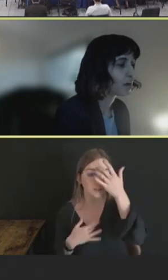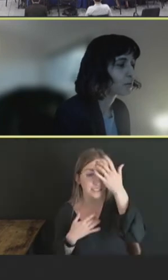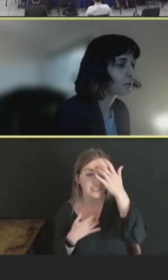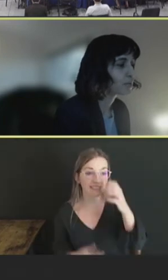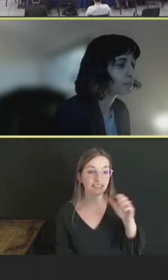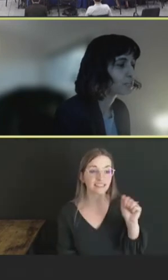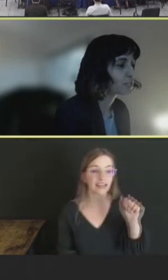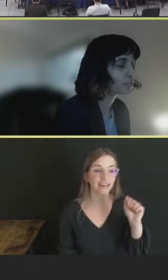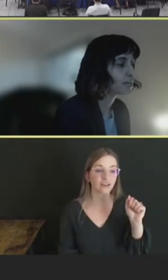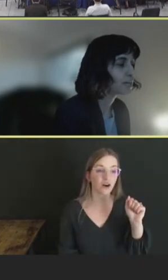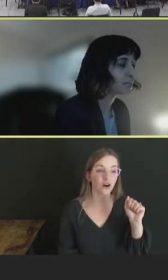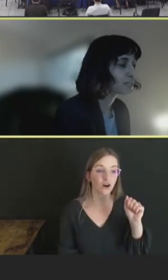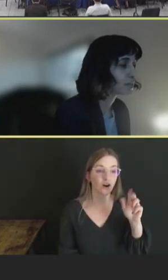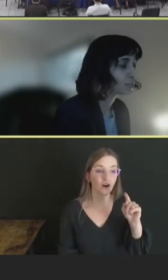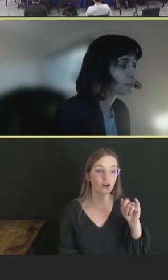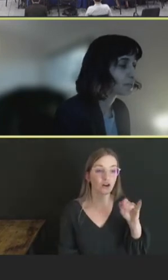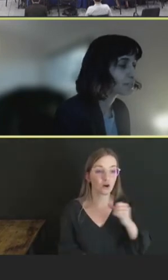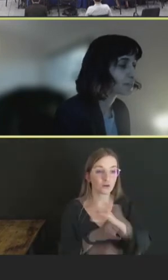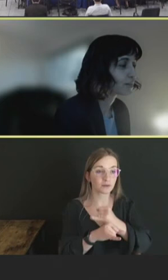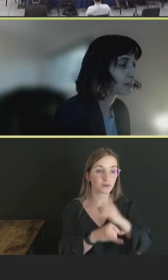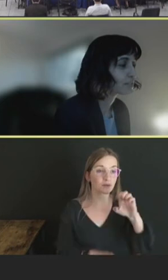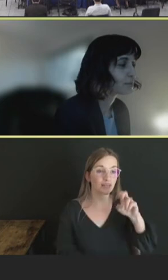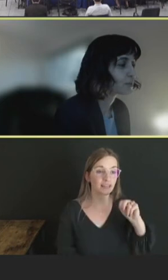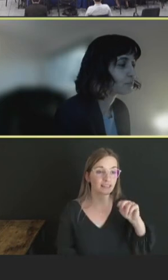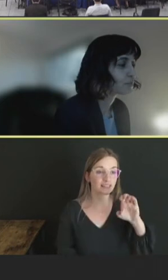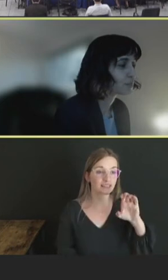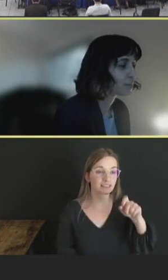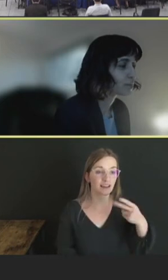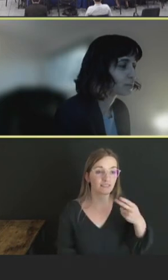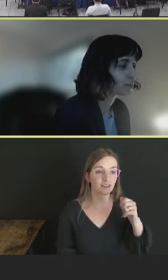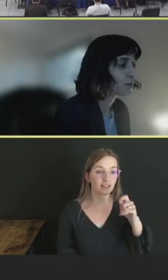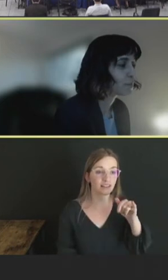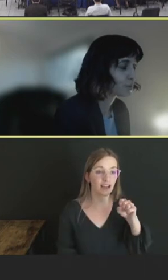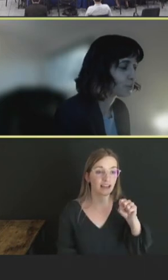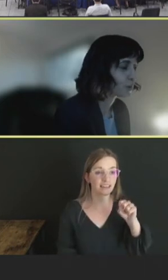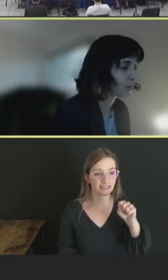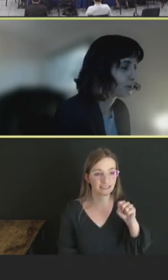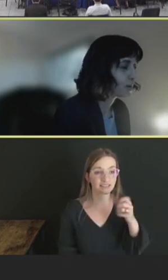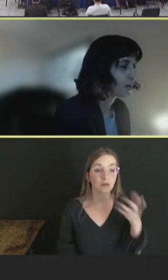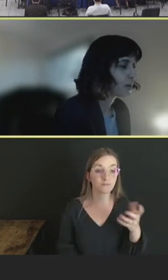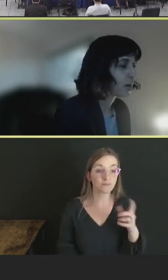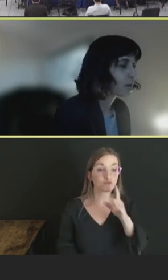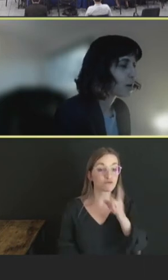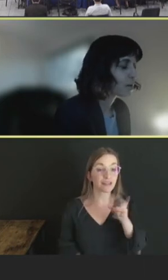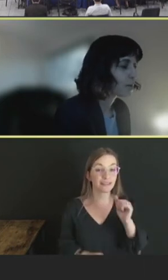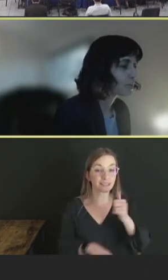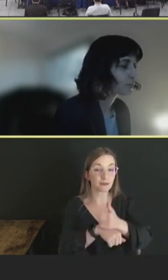autoimmune conditions is largely based on the concept of molecular mimicry auto-antibodies,